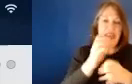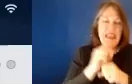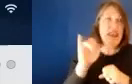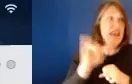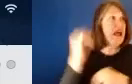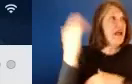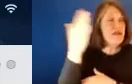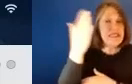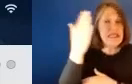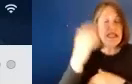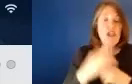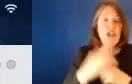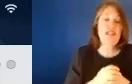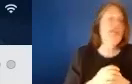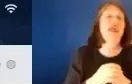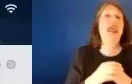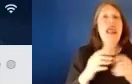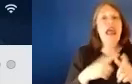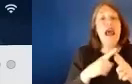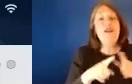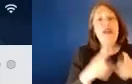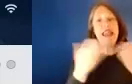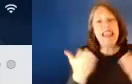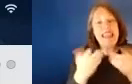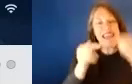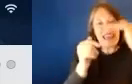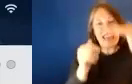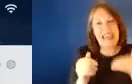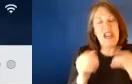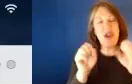button. And you can see all of your content requests.